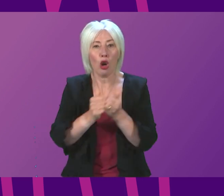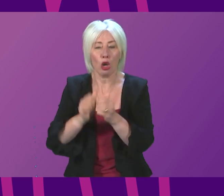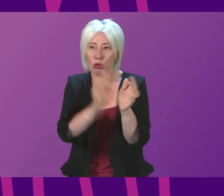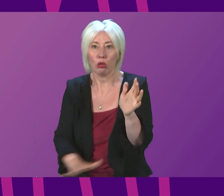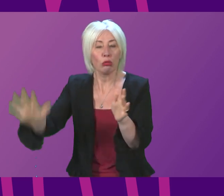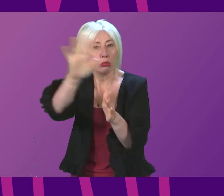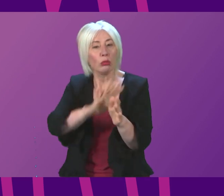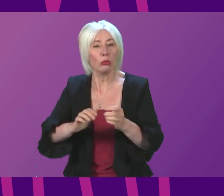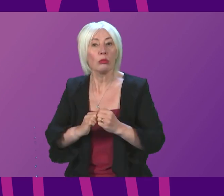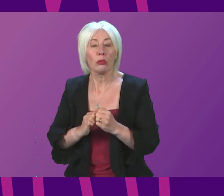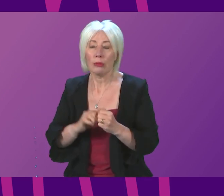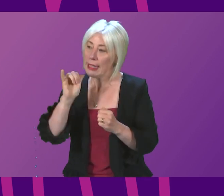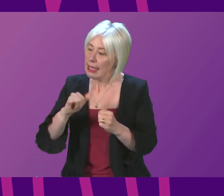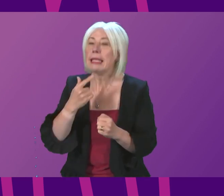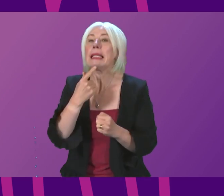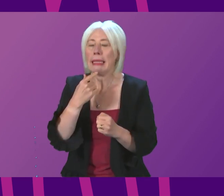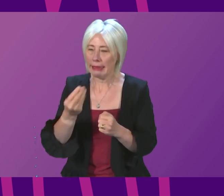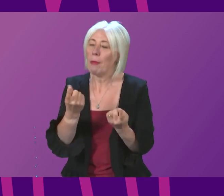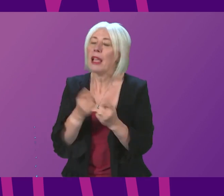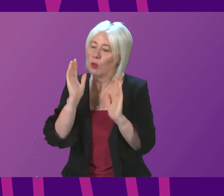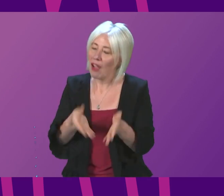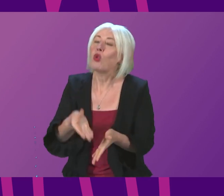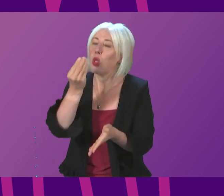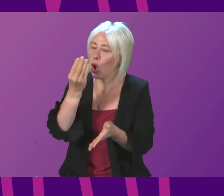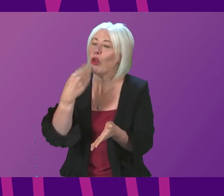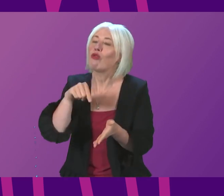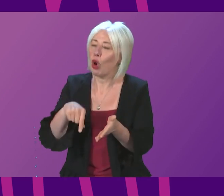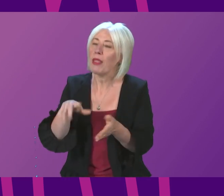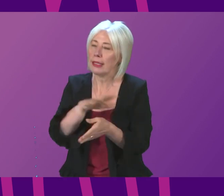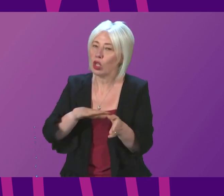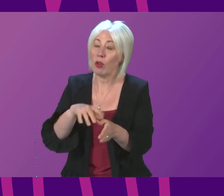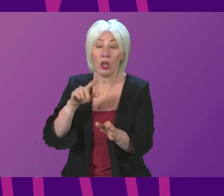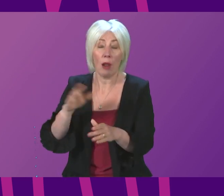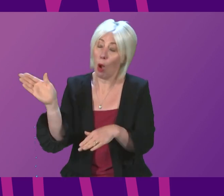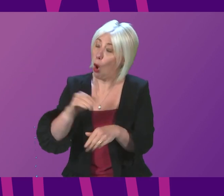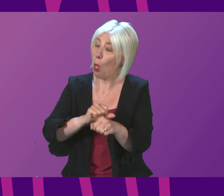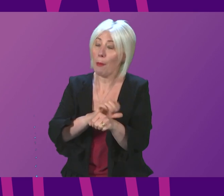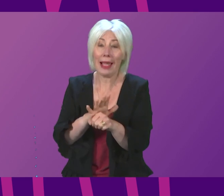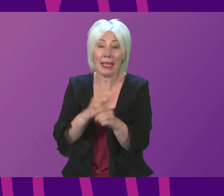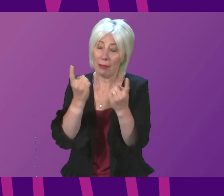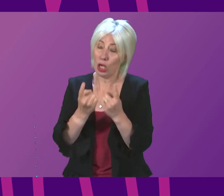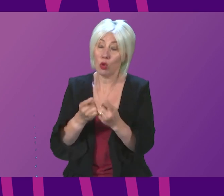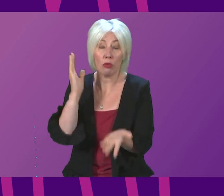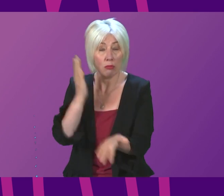The report suggests some lessons that we should learn. As is the case with all aspects of the pandemic, we will ensure that we learn those lessons.